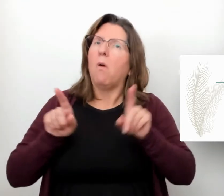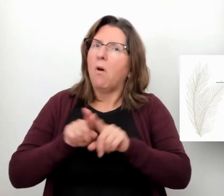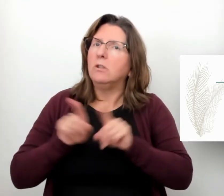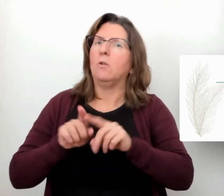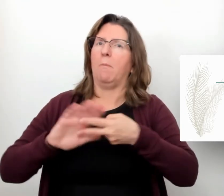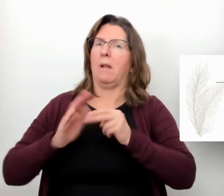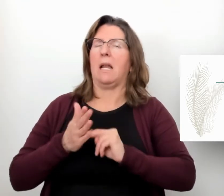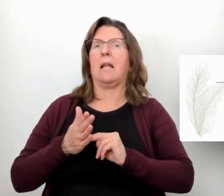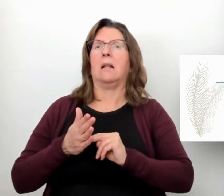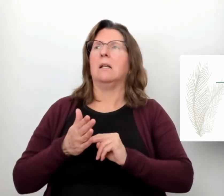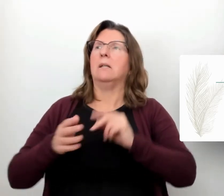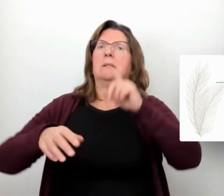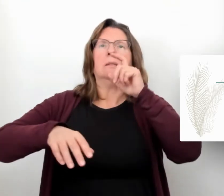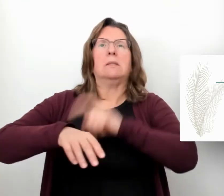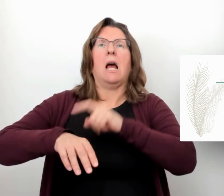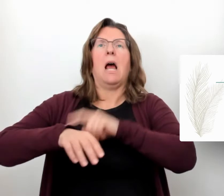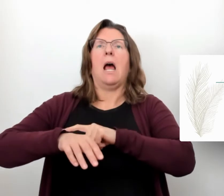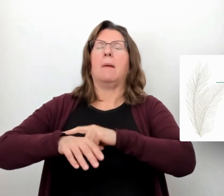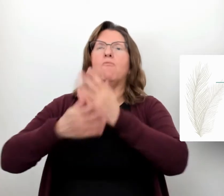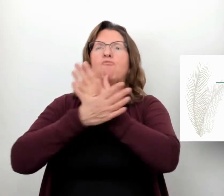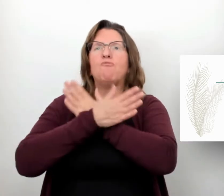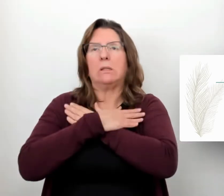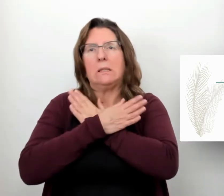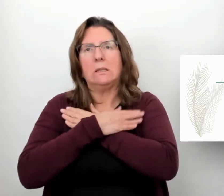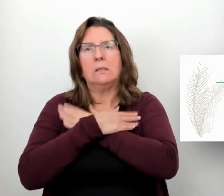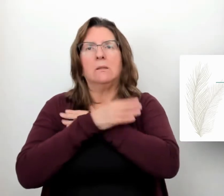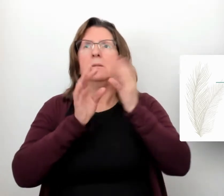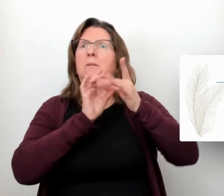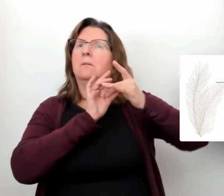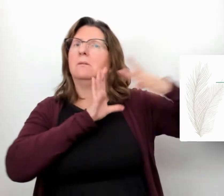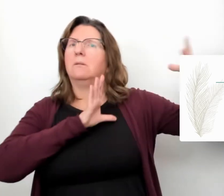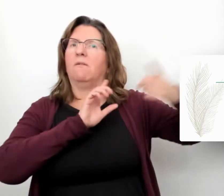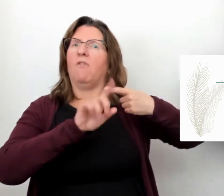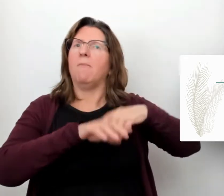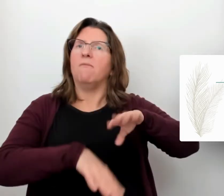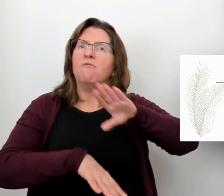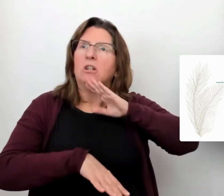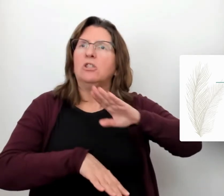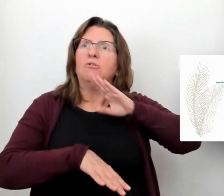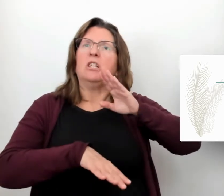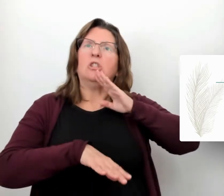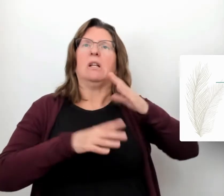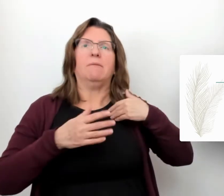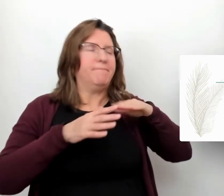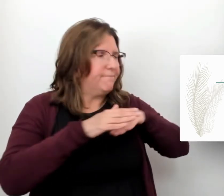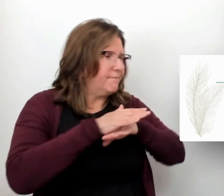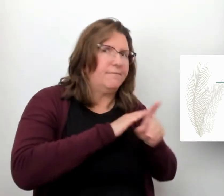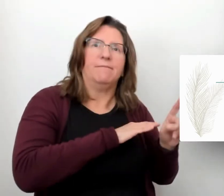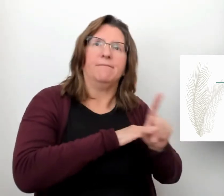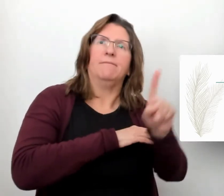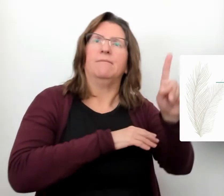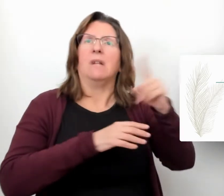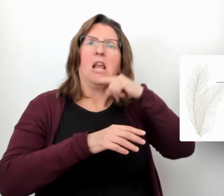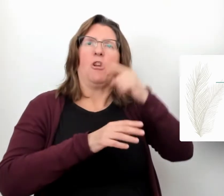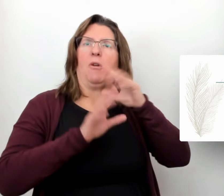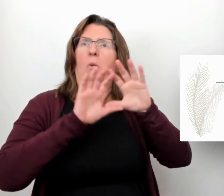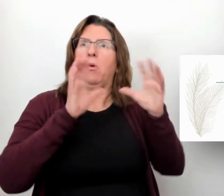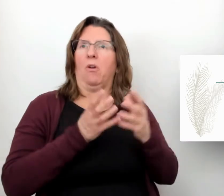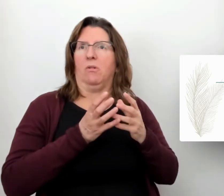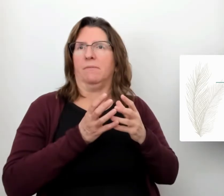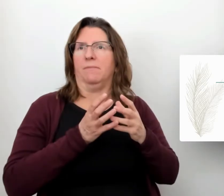This place will enable the child to rest and escape the pressures they may feel, being isolated in the hearing world.